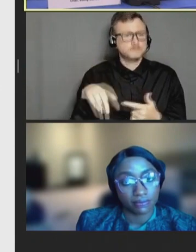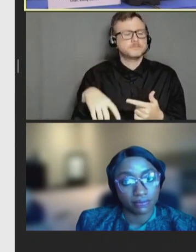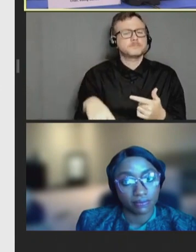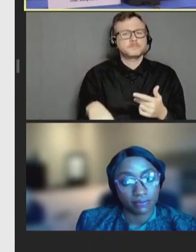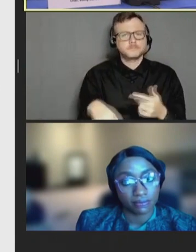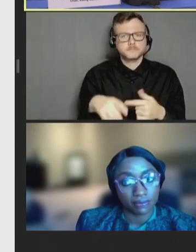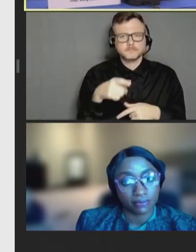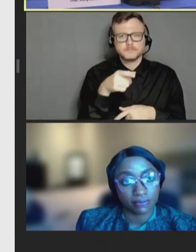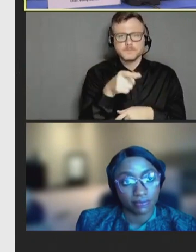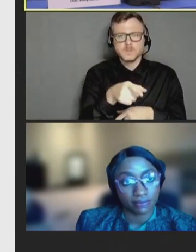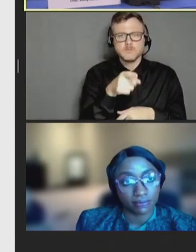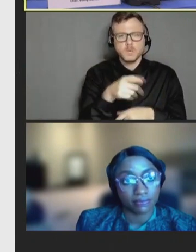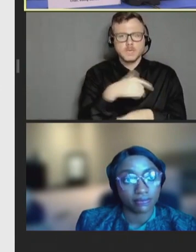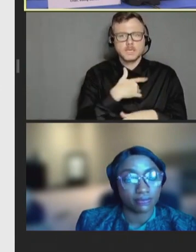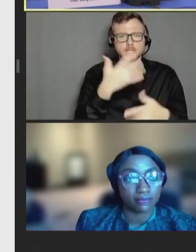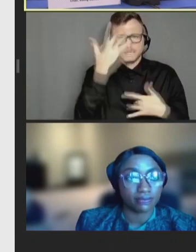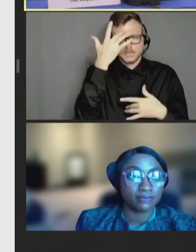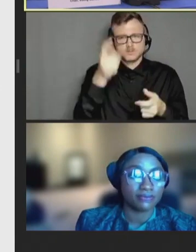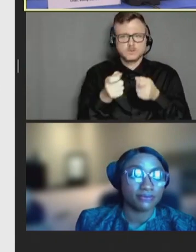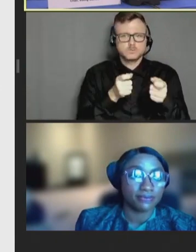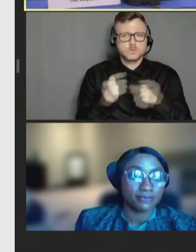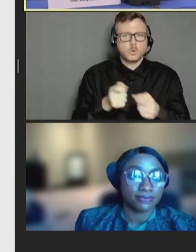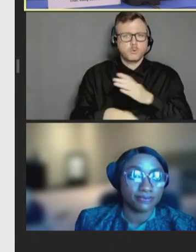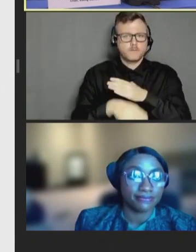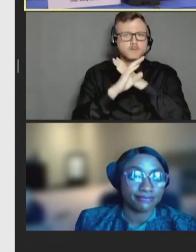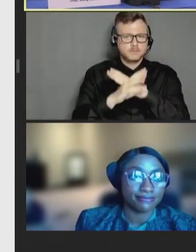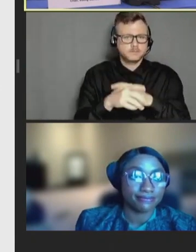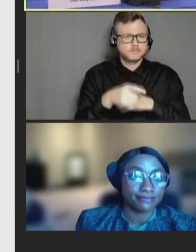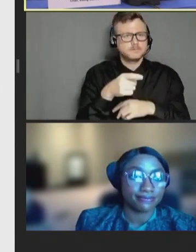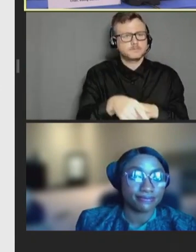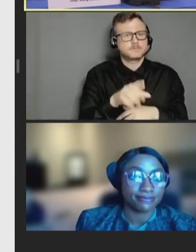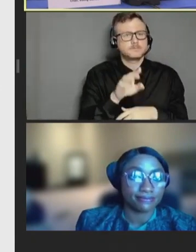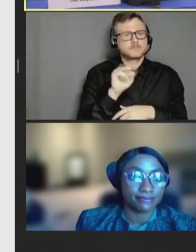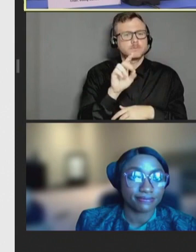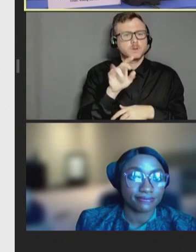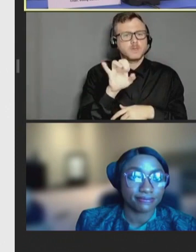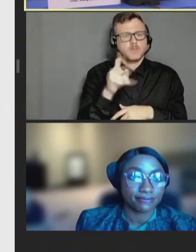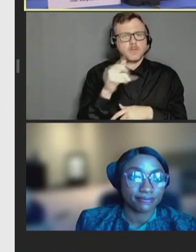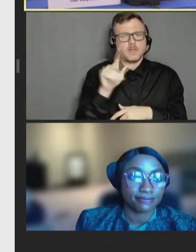State and Territorial Health Officials, Matt Bobo from the National Association of County